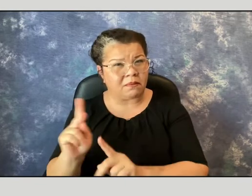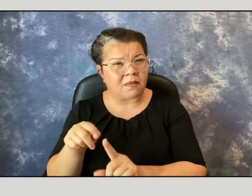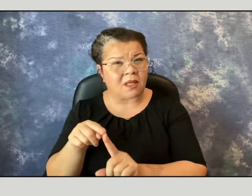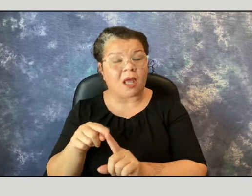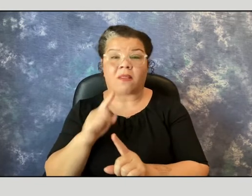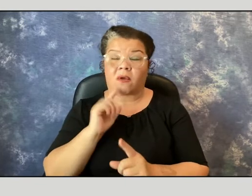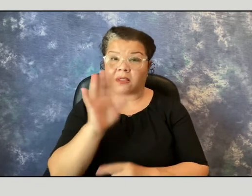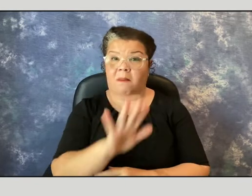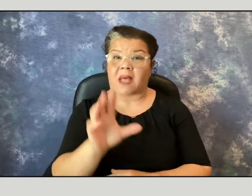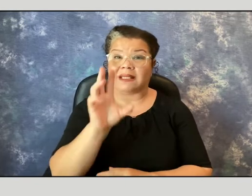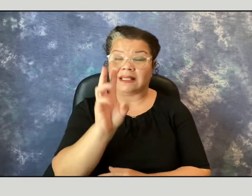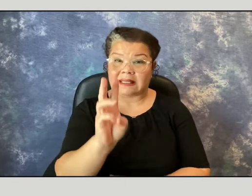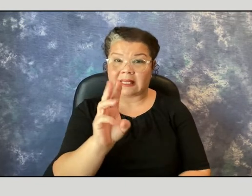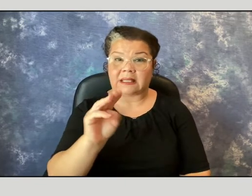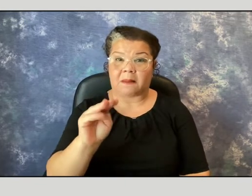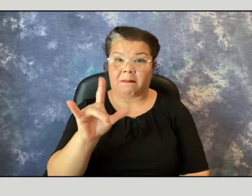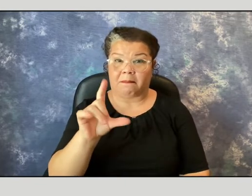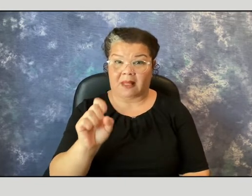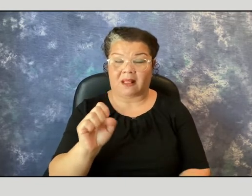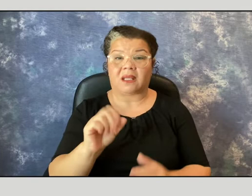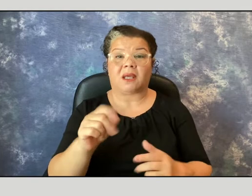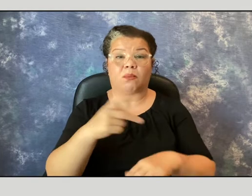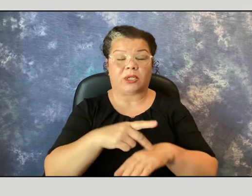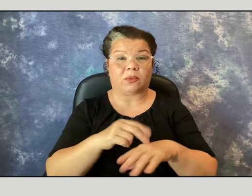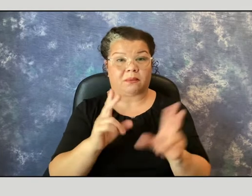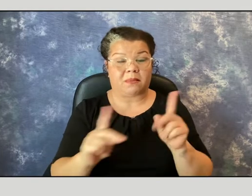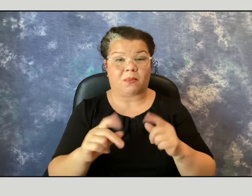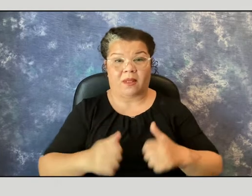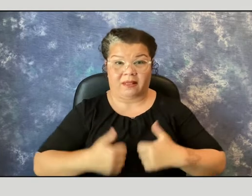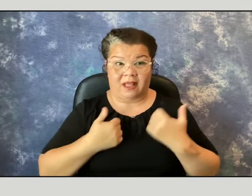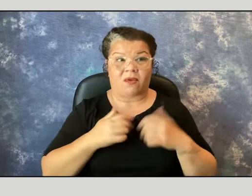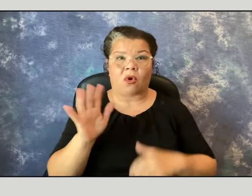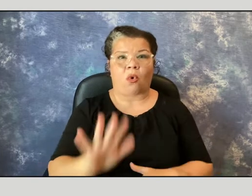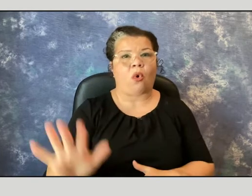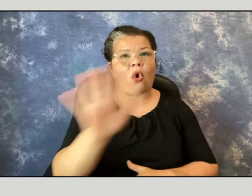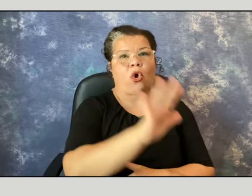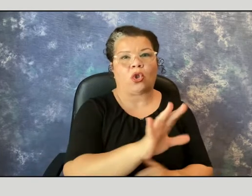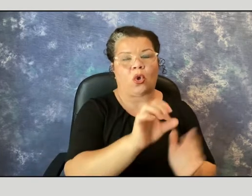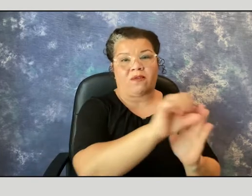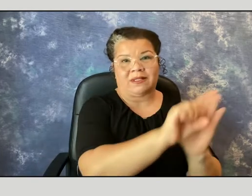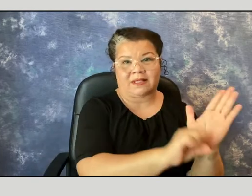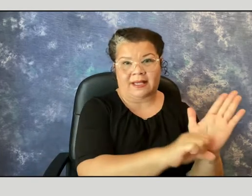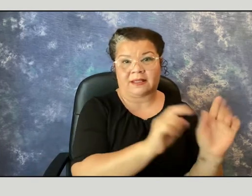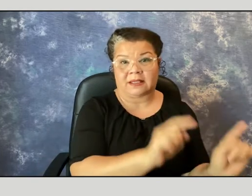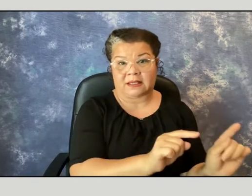across the 50 states, and about 3 million Puerto Ricans living across the archipelago,